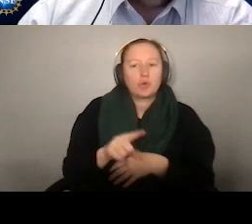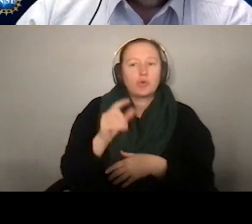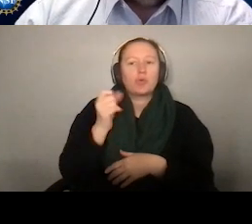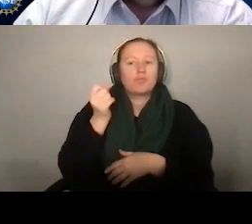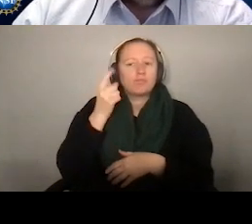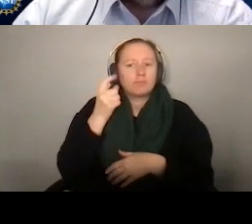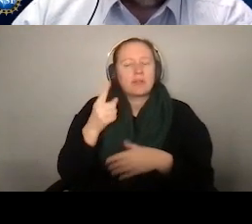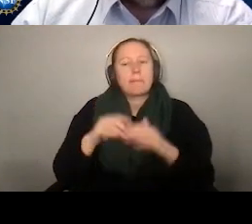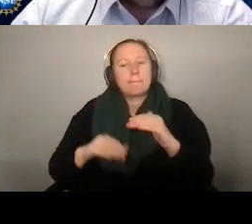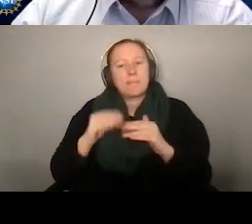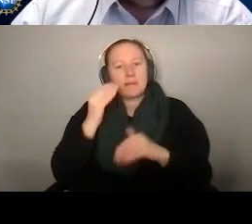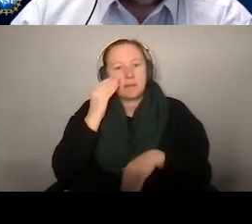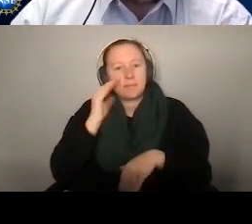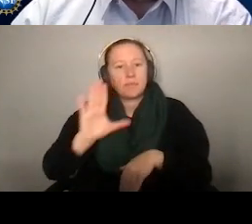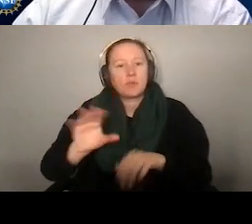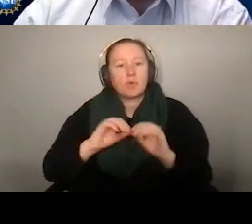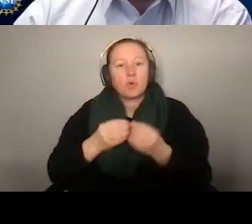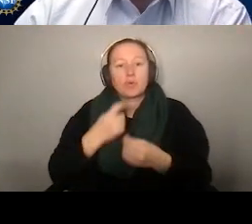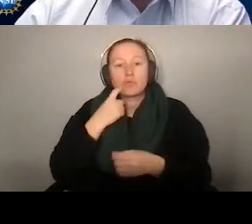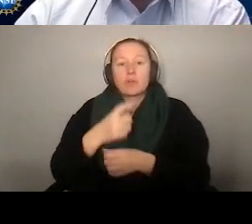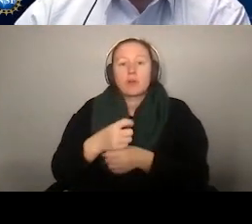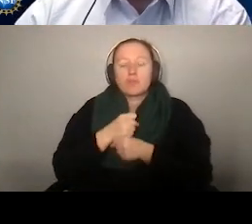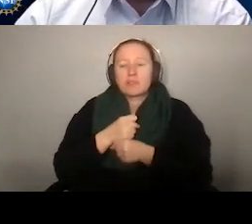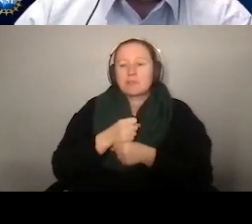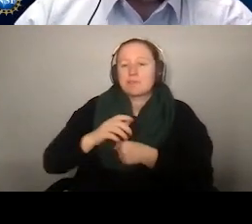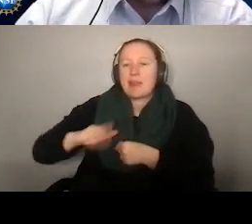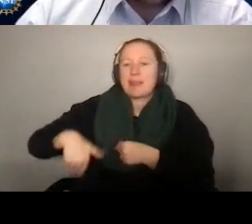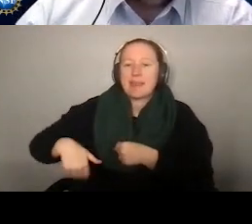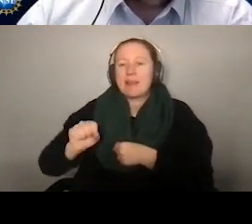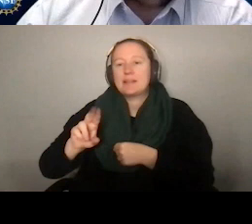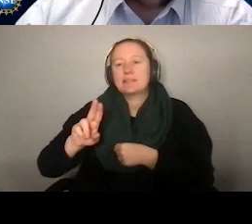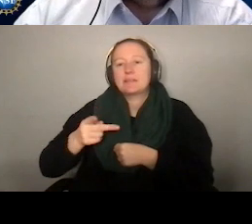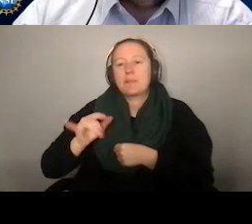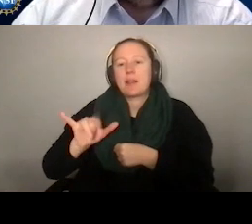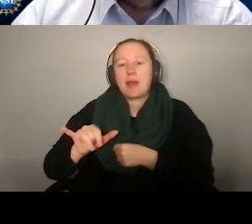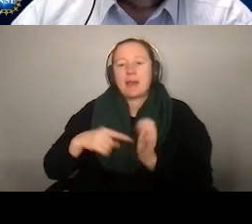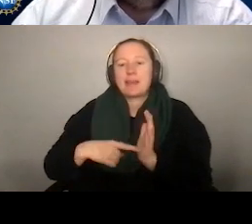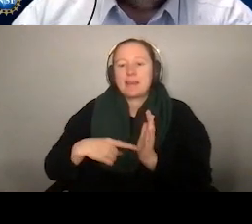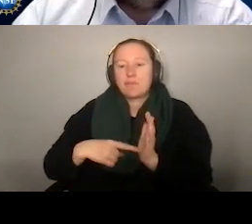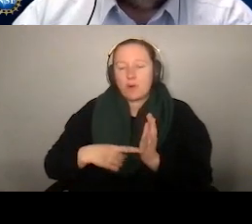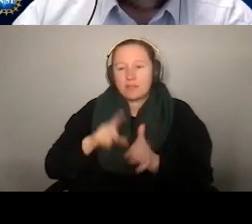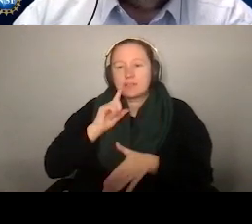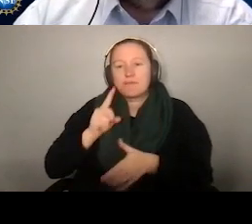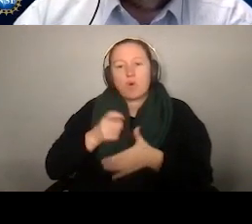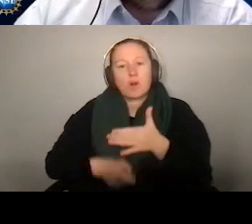Your organization recently received a late supplier invoice for costs incurred during the award project period.